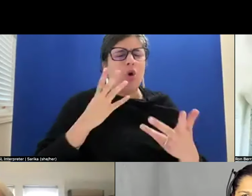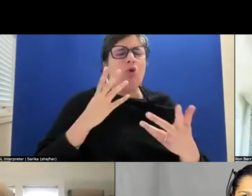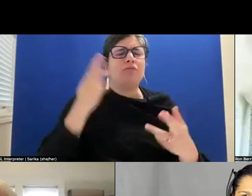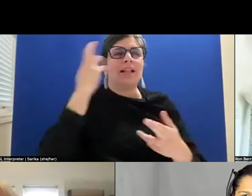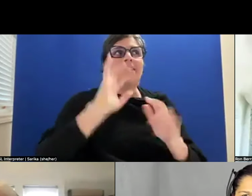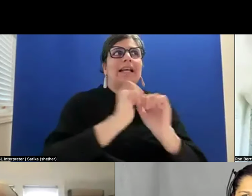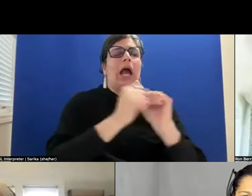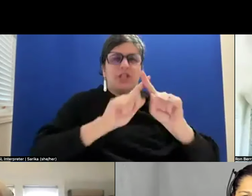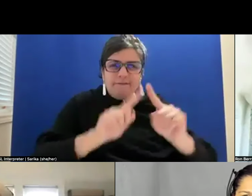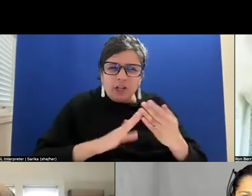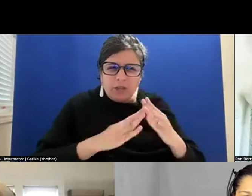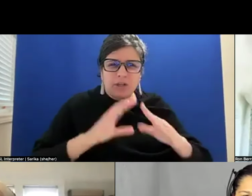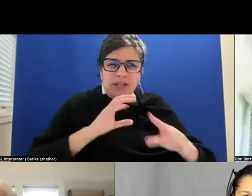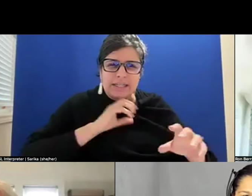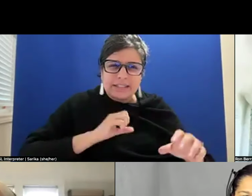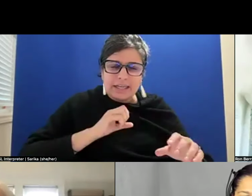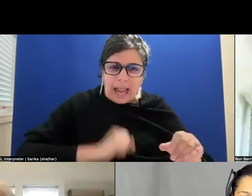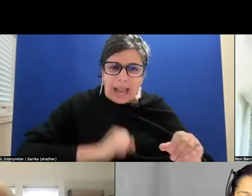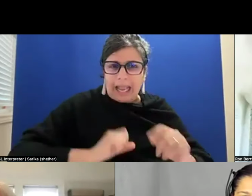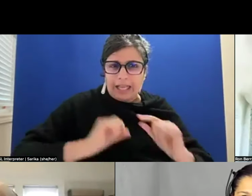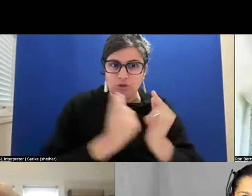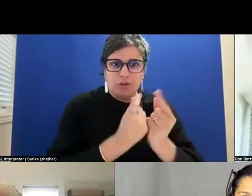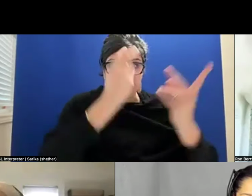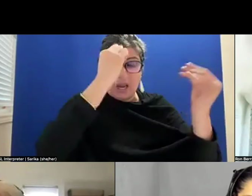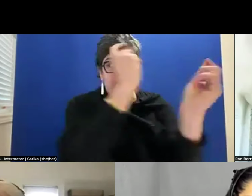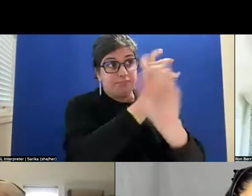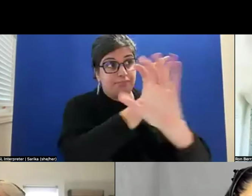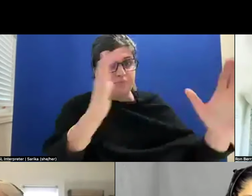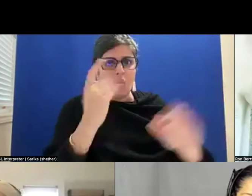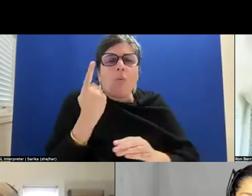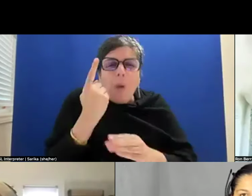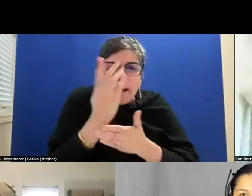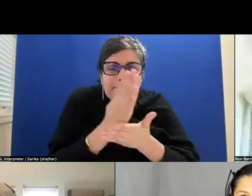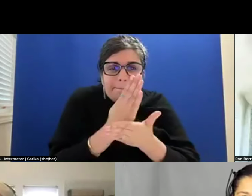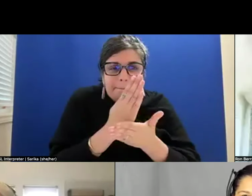different age groups are considering like one piece of technology, right. And so,